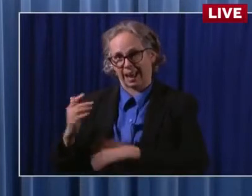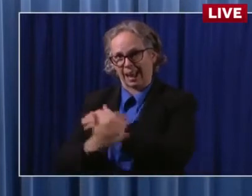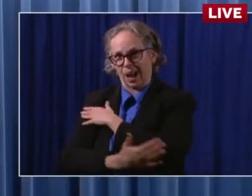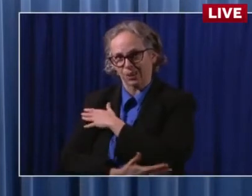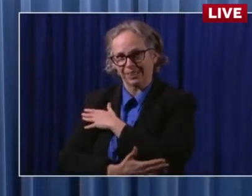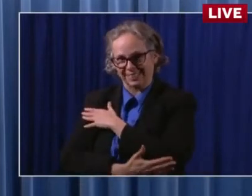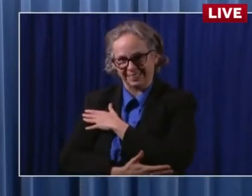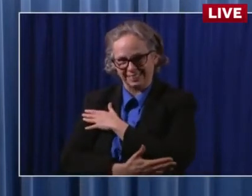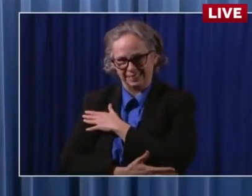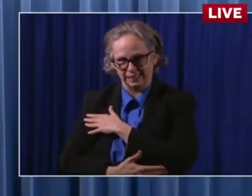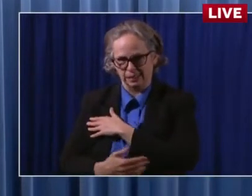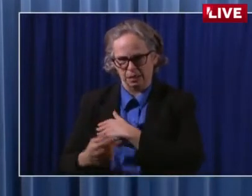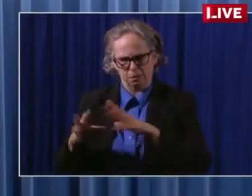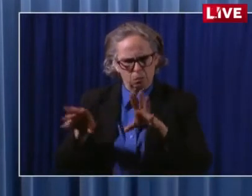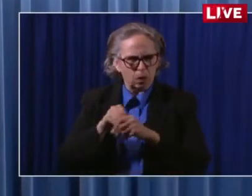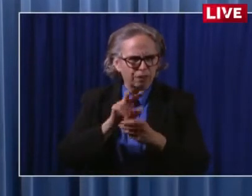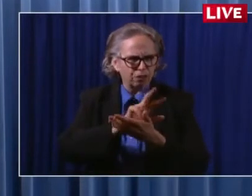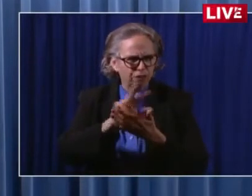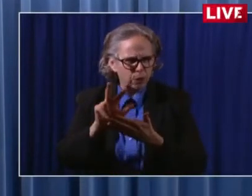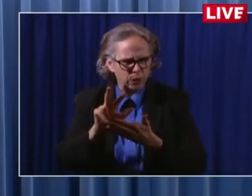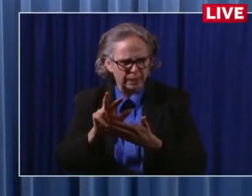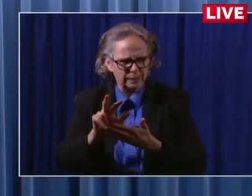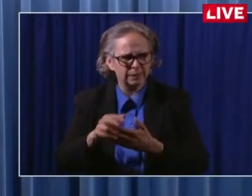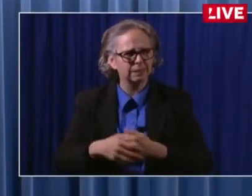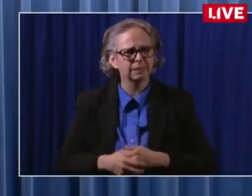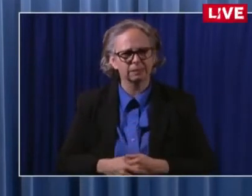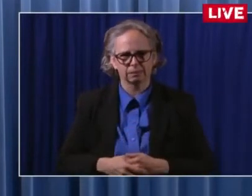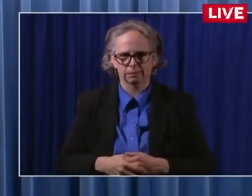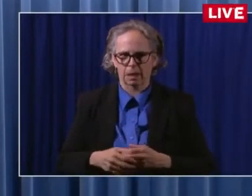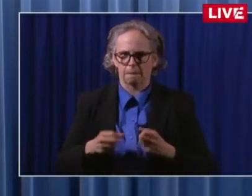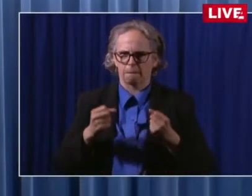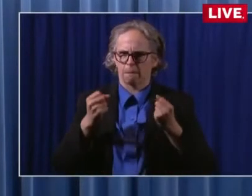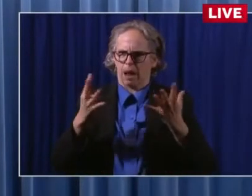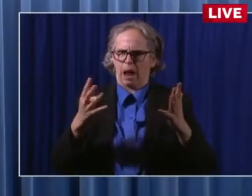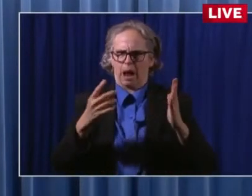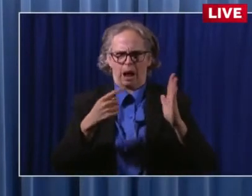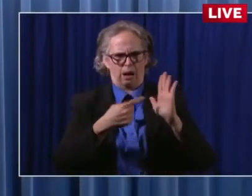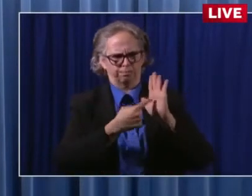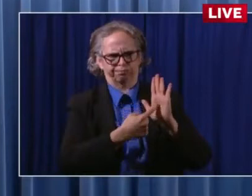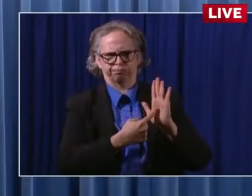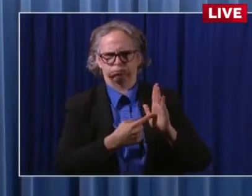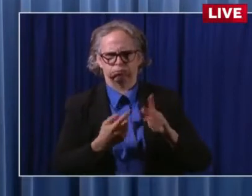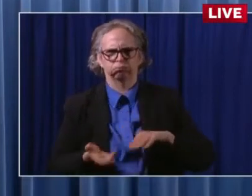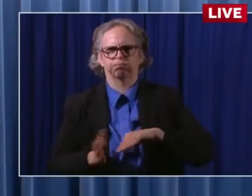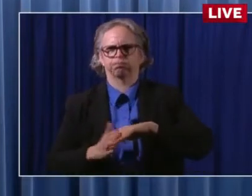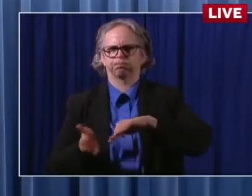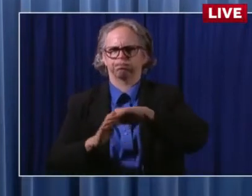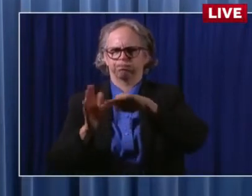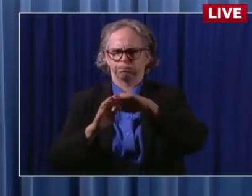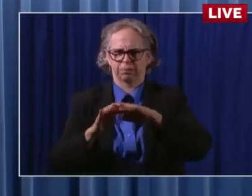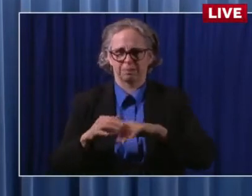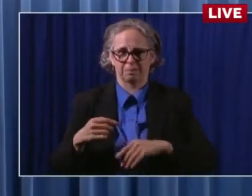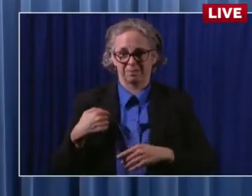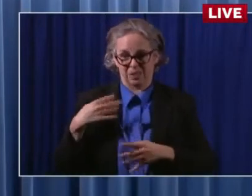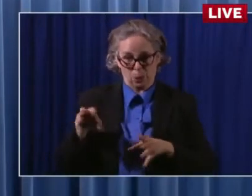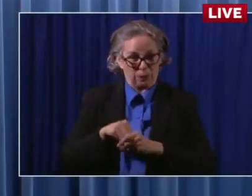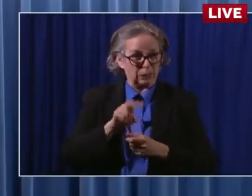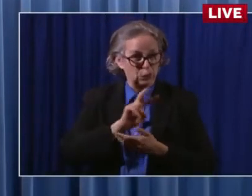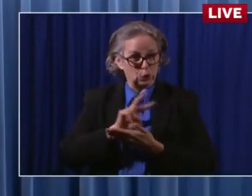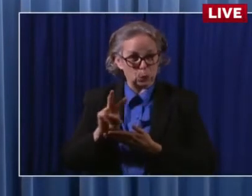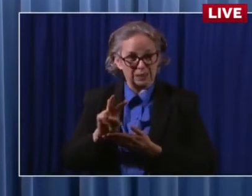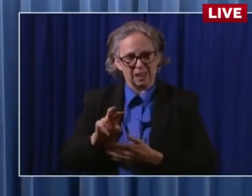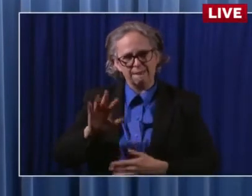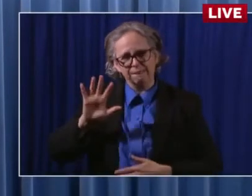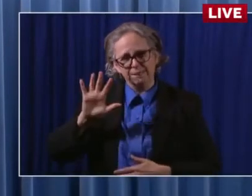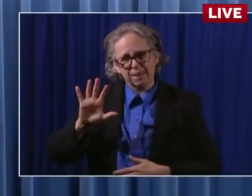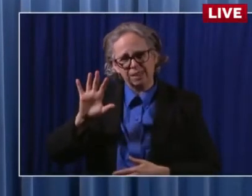SUMMIT COUNTY, DURING THE LAST THREE WEEKS, SUMMIT COUNTY’S COVID-19 CASES INCREASED, ALONG WITH SEVERAL OTHER HEALTH CARE INDICATORS.